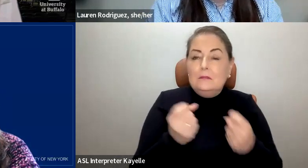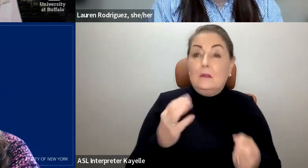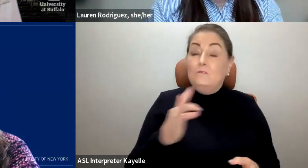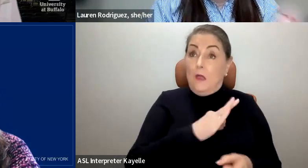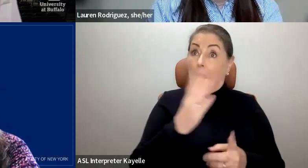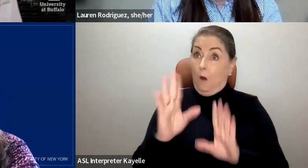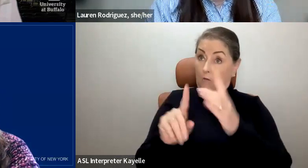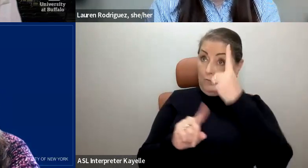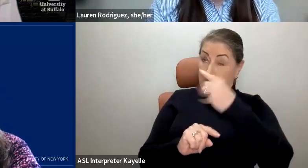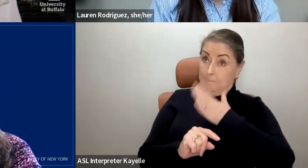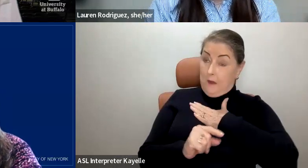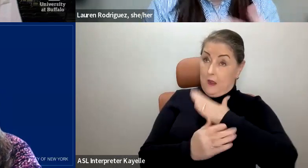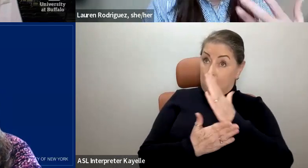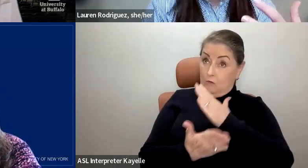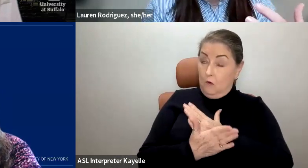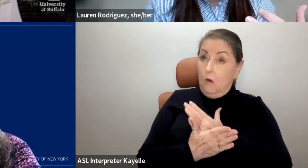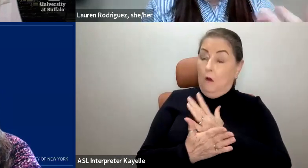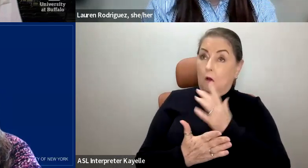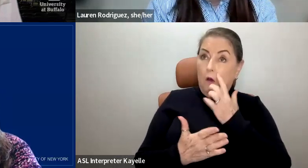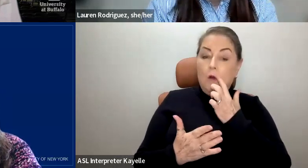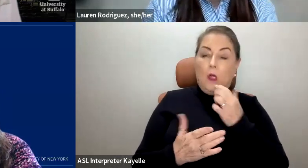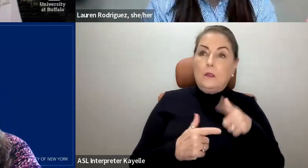leave the meeting itself with possibly some documents that had